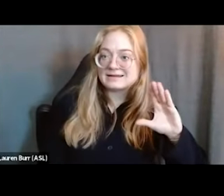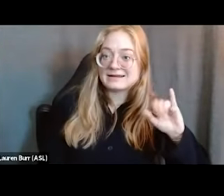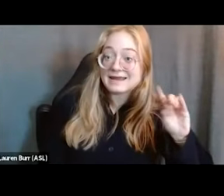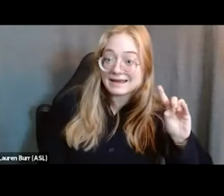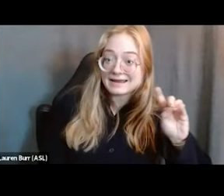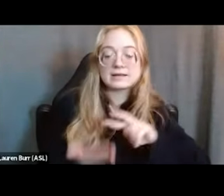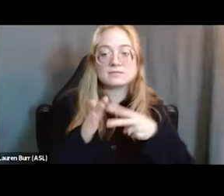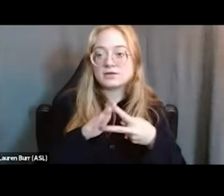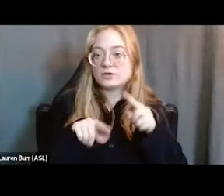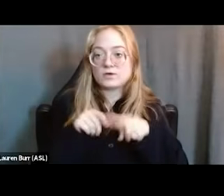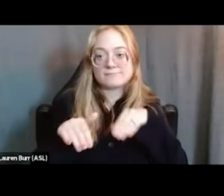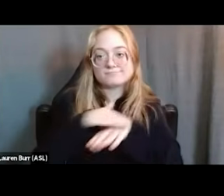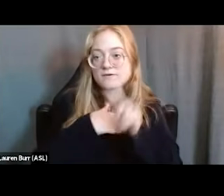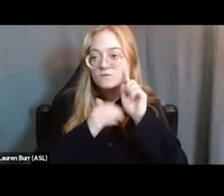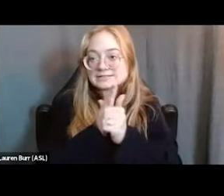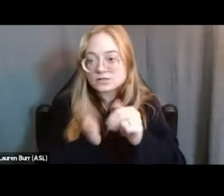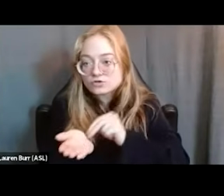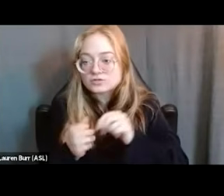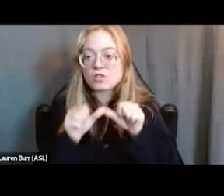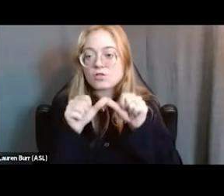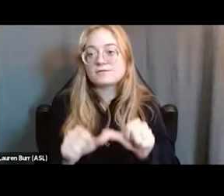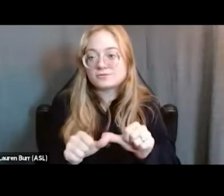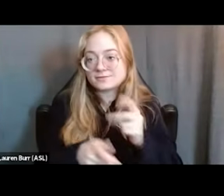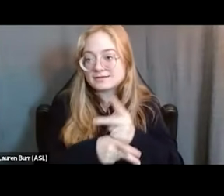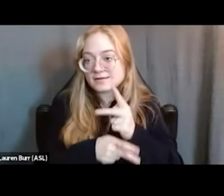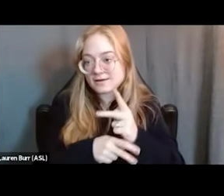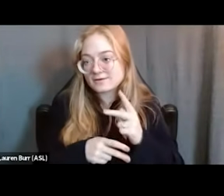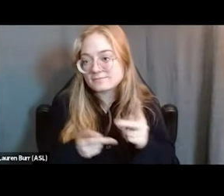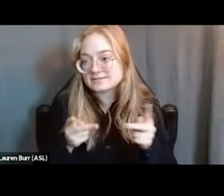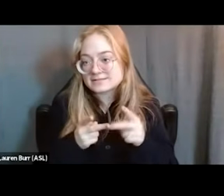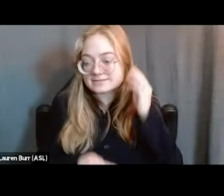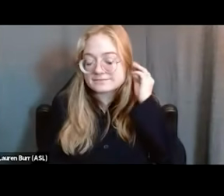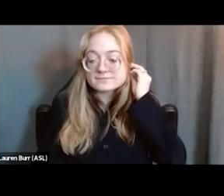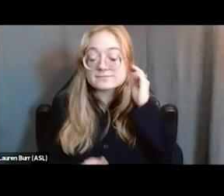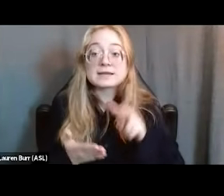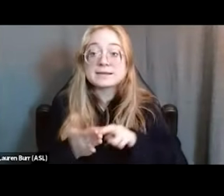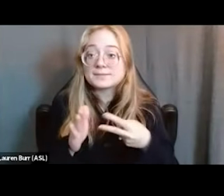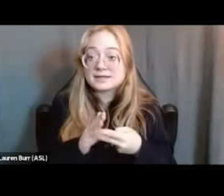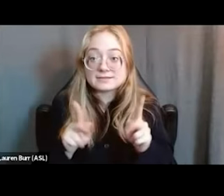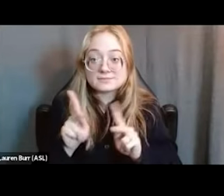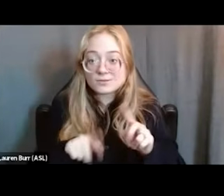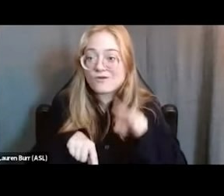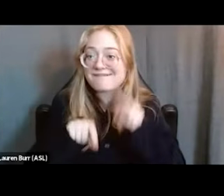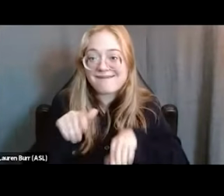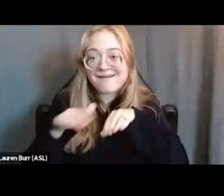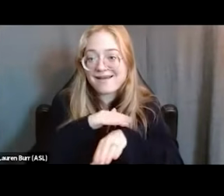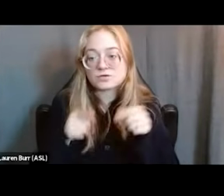into skilled nursing and long-term care facilities. And unfortunately, this means that folks are not able to access the appropriate level of care